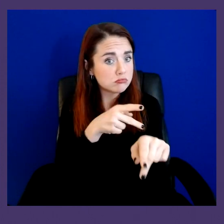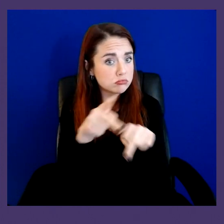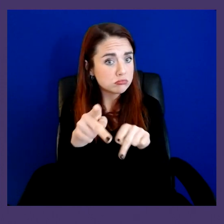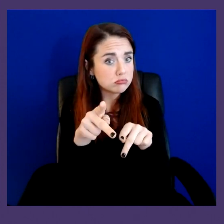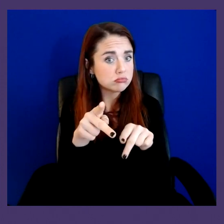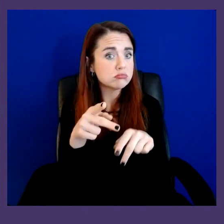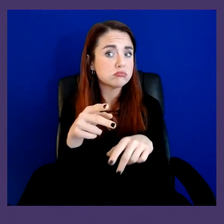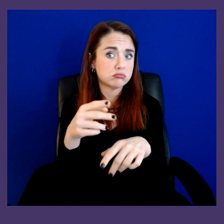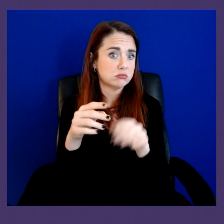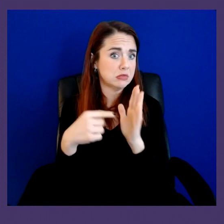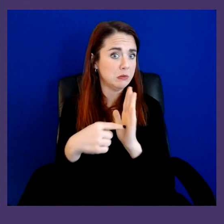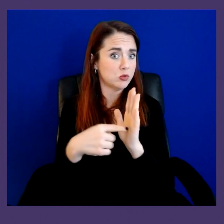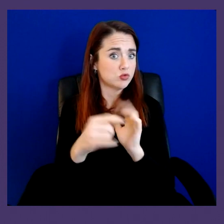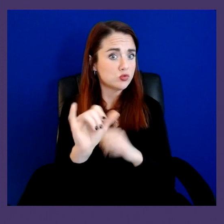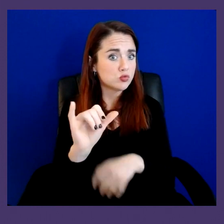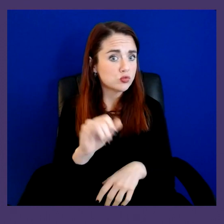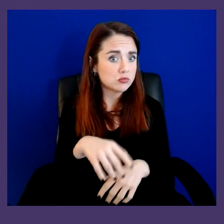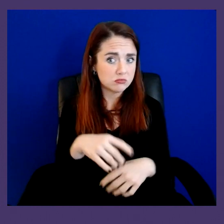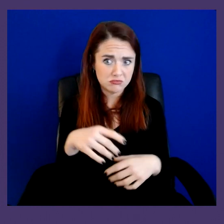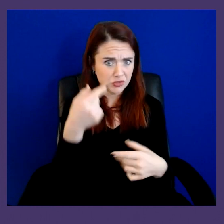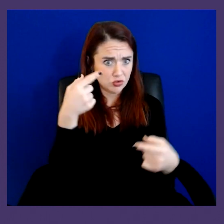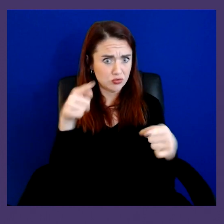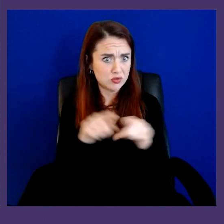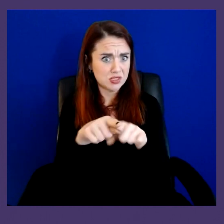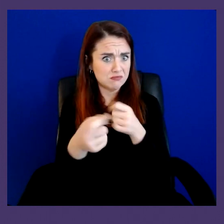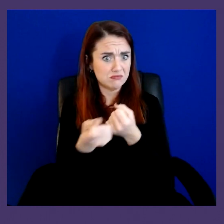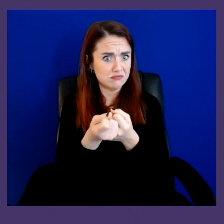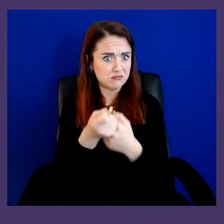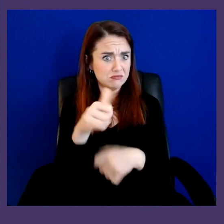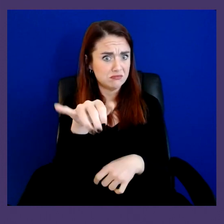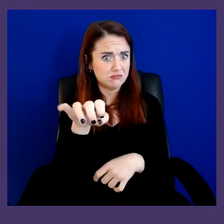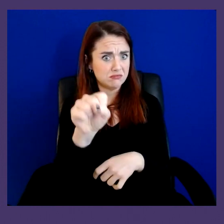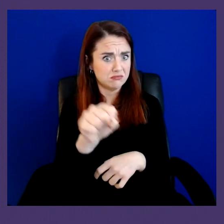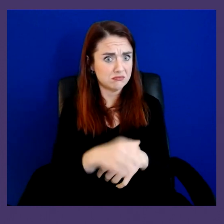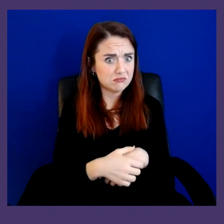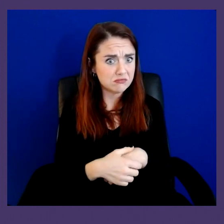and we completely agree. We want to be where our users are and